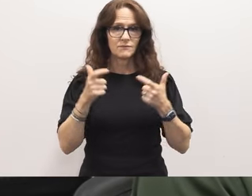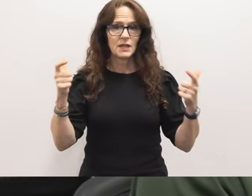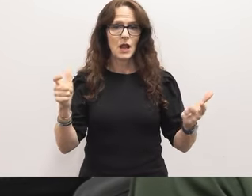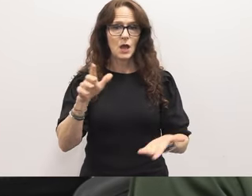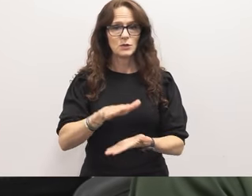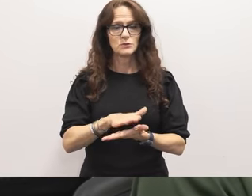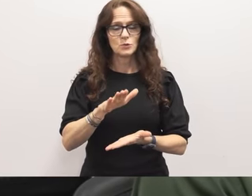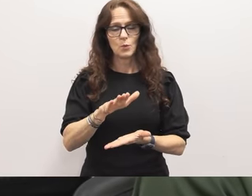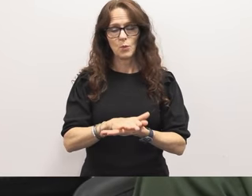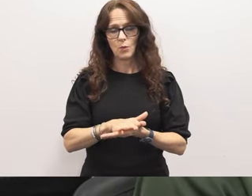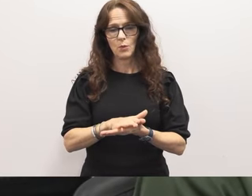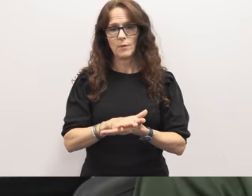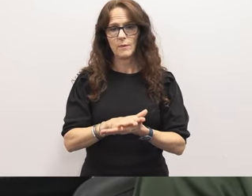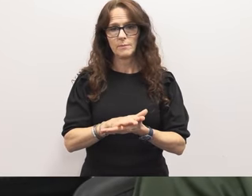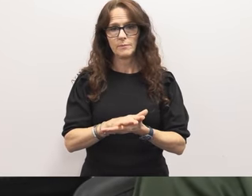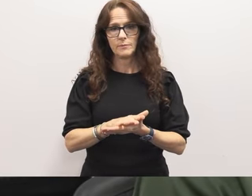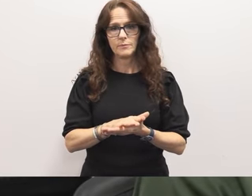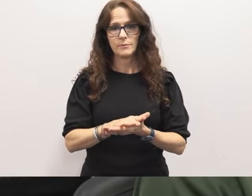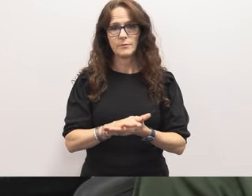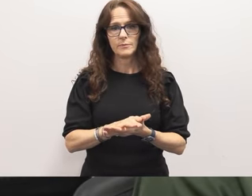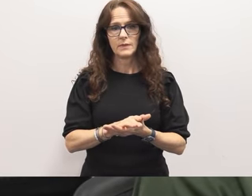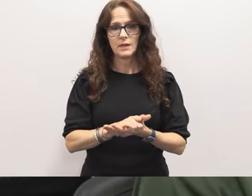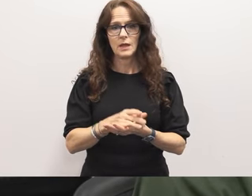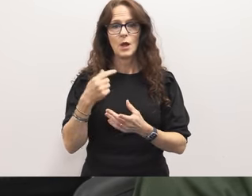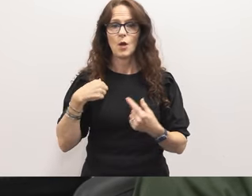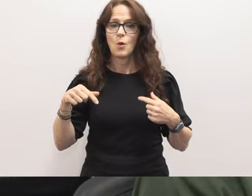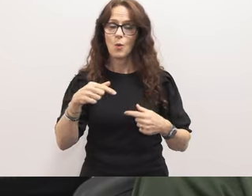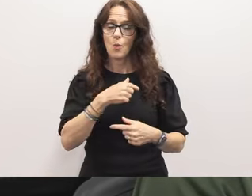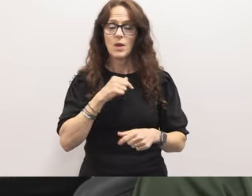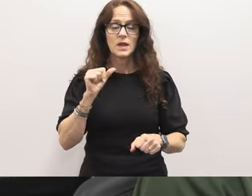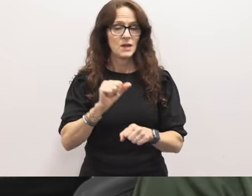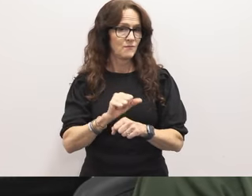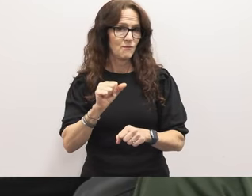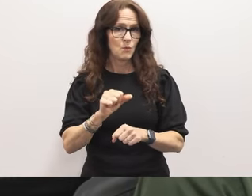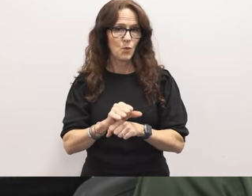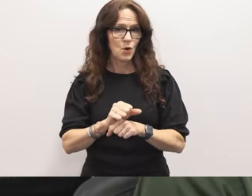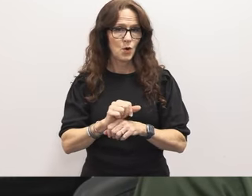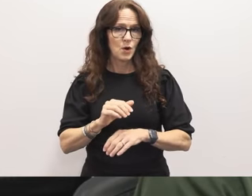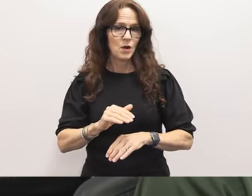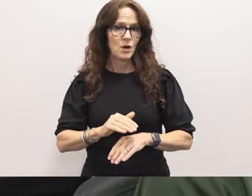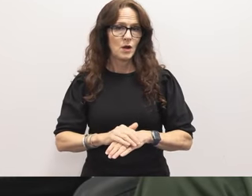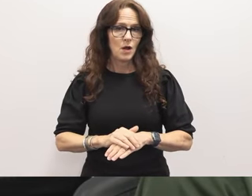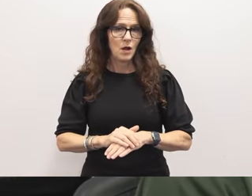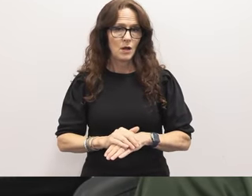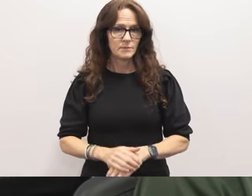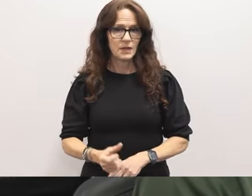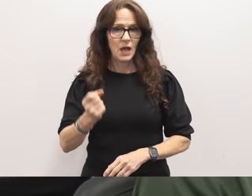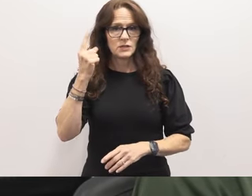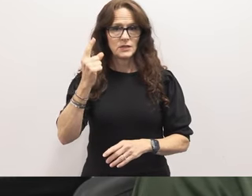One thing that we have worked at at Stanford is with the understandings continuum is U3.